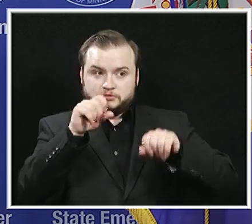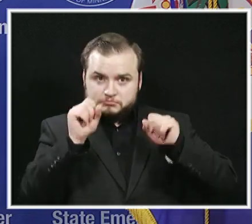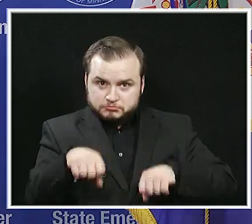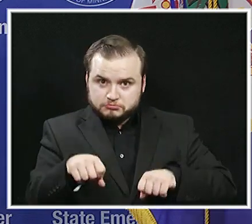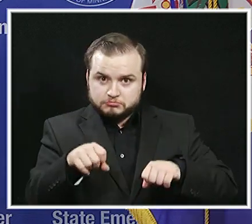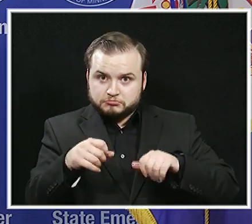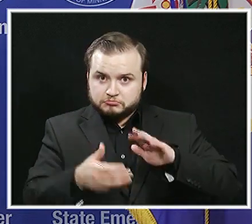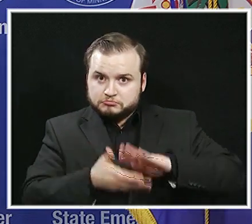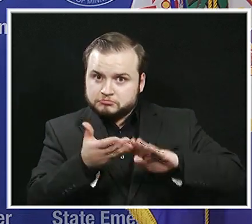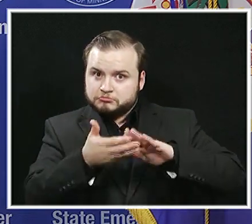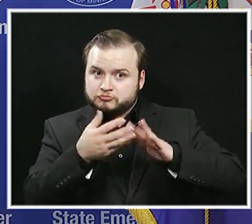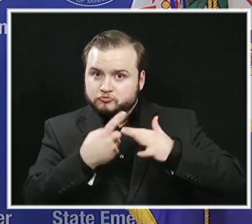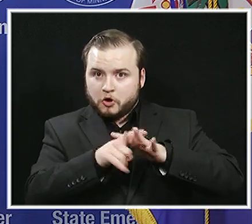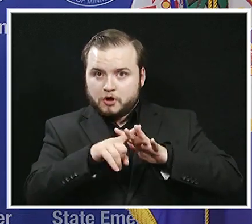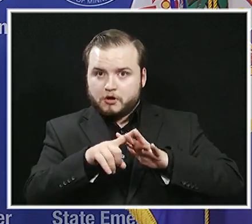the coming days, but this has to be done in